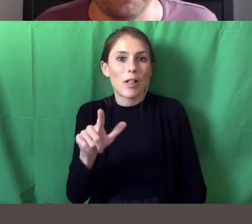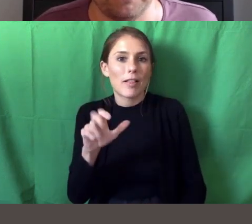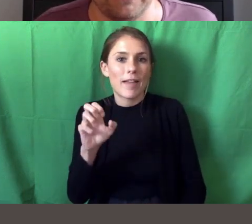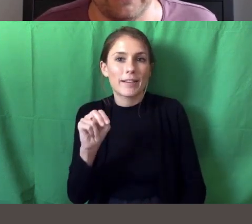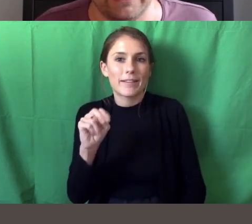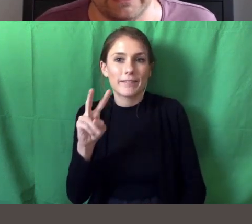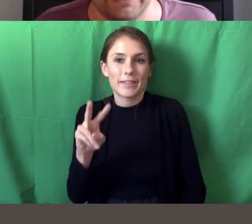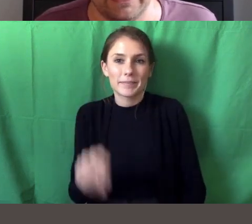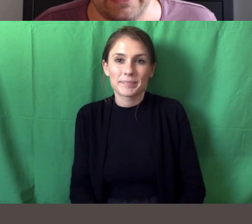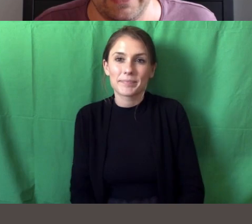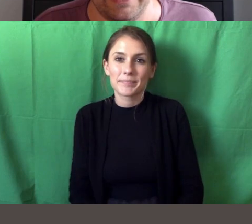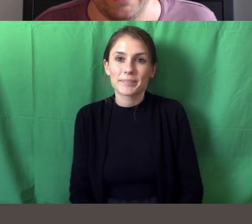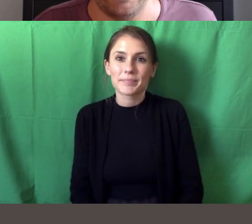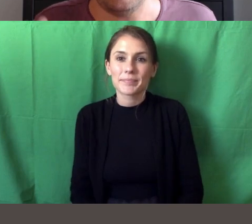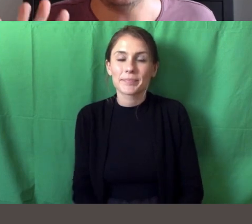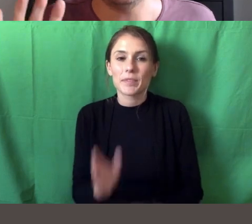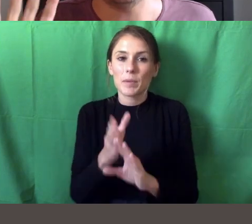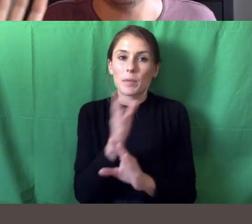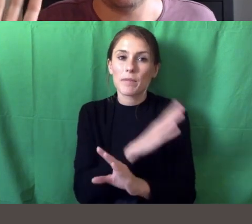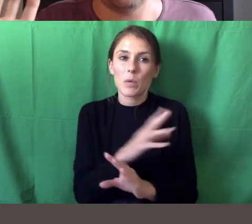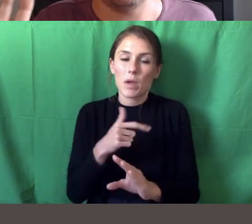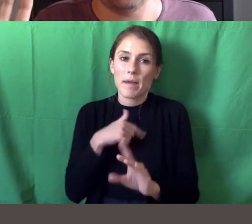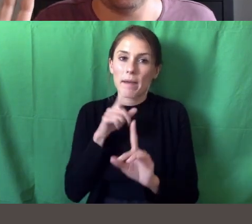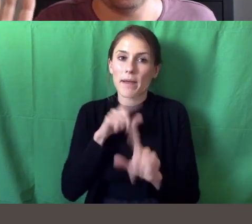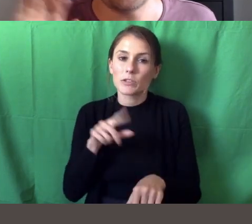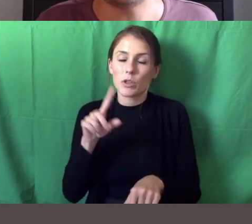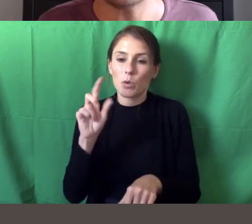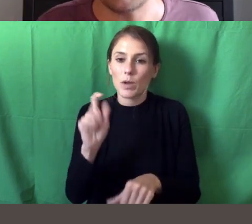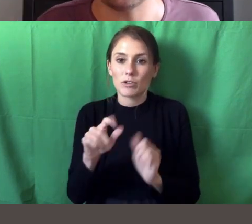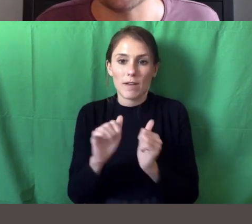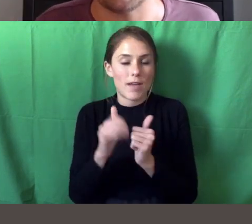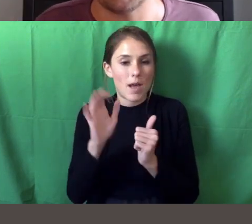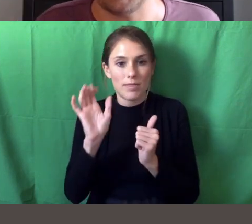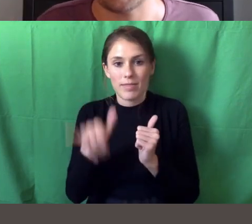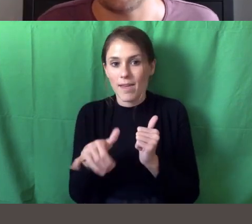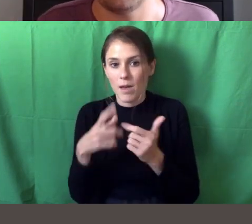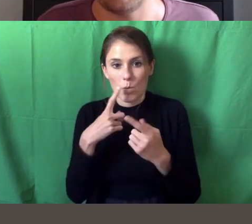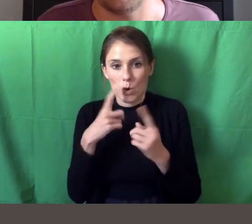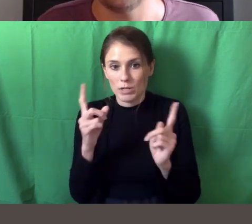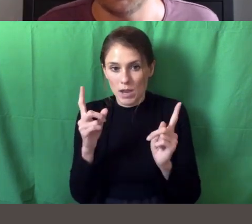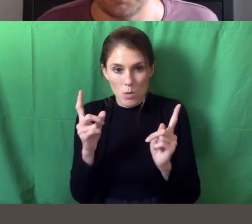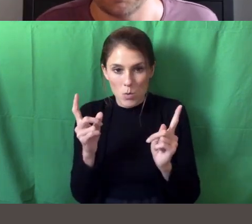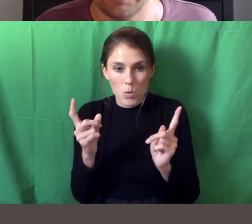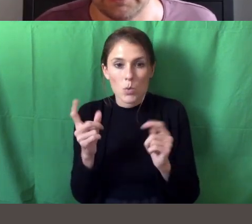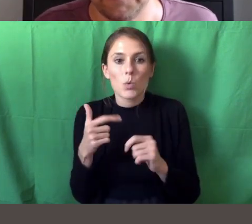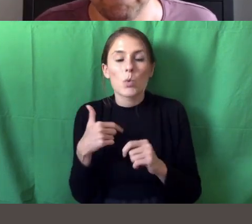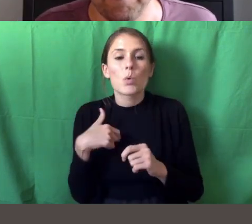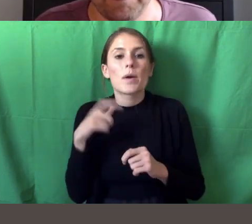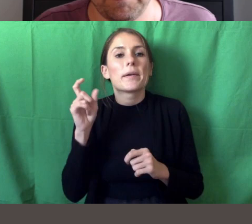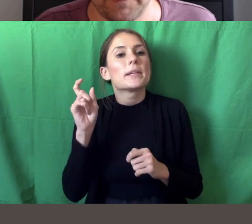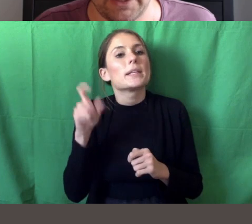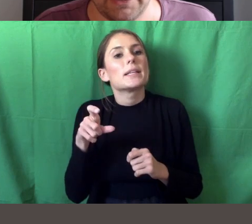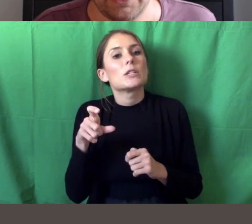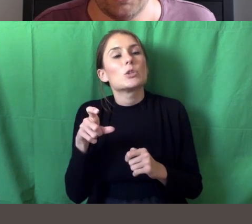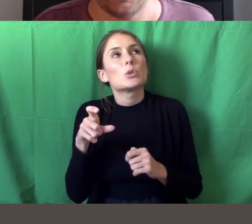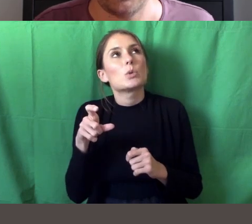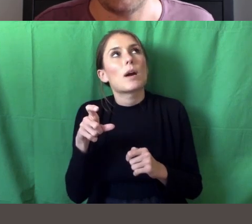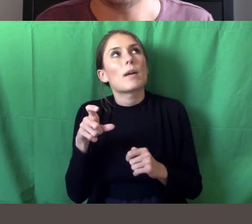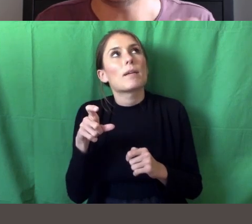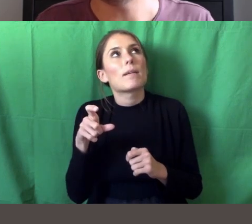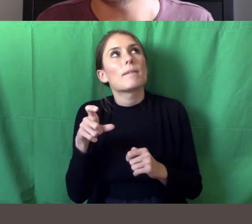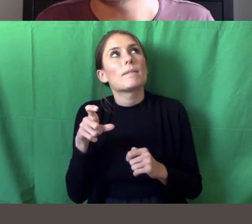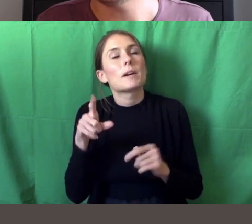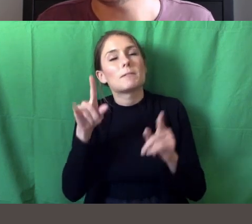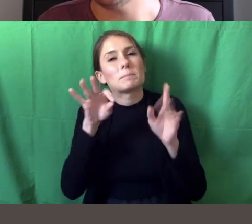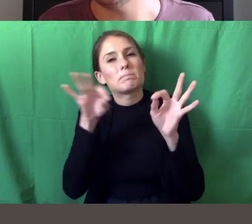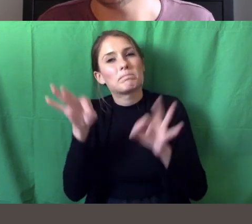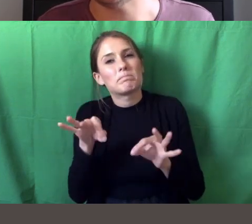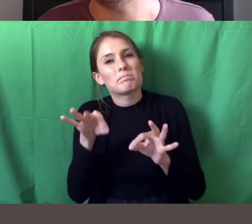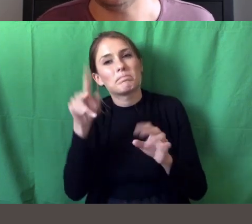started rewriting virtualenv. And before I answer the question how this worked out,